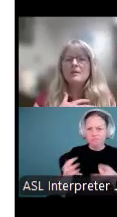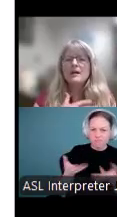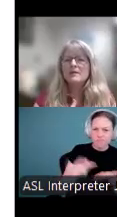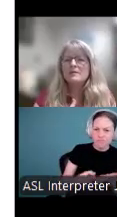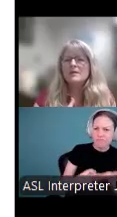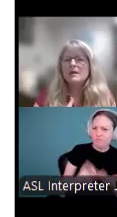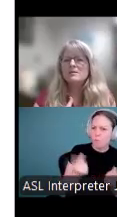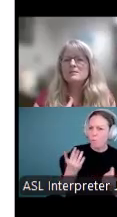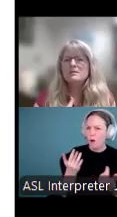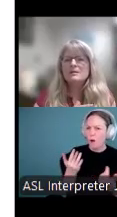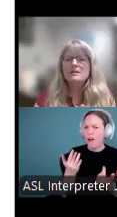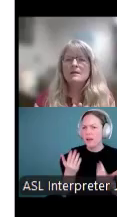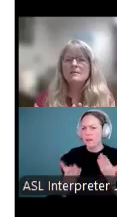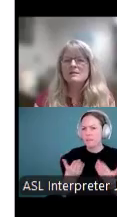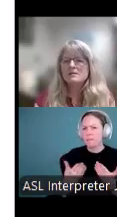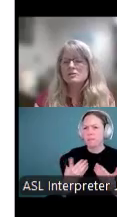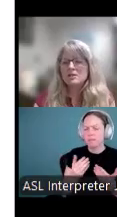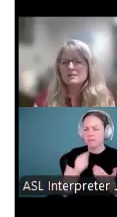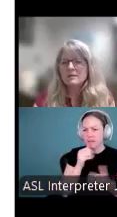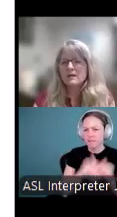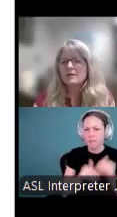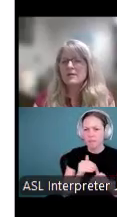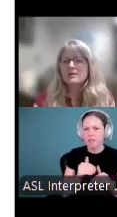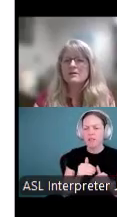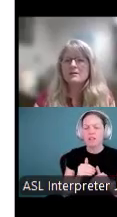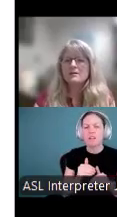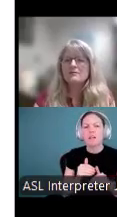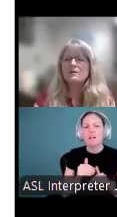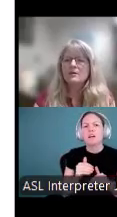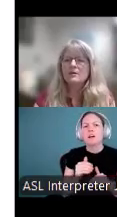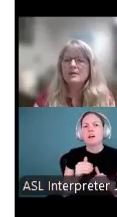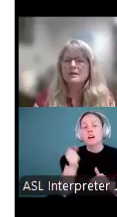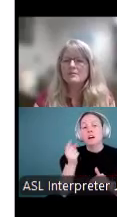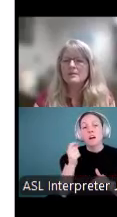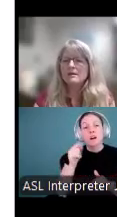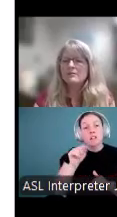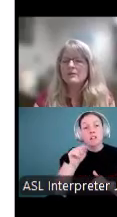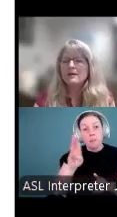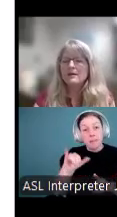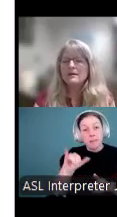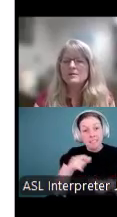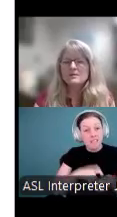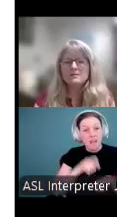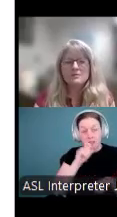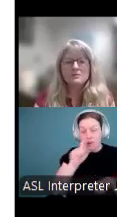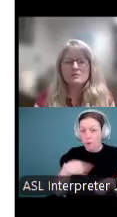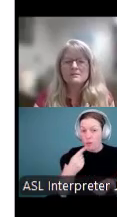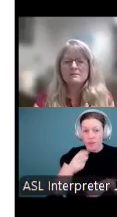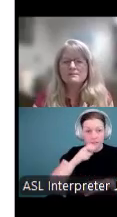remind them that tummy time isn't just being on the floor, but it can be in a variety of positions.